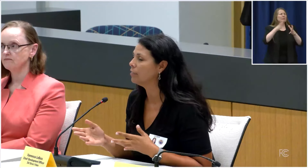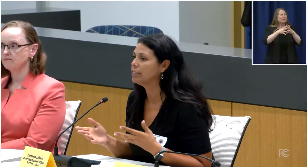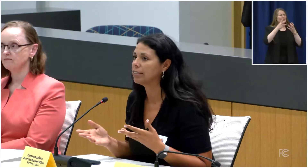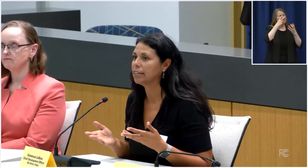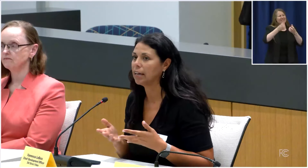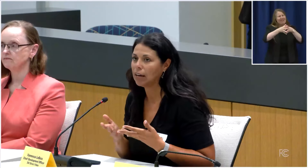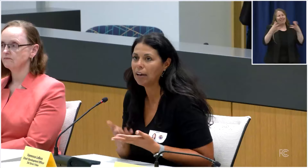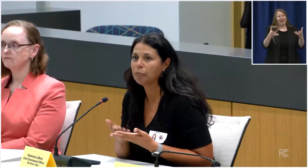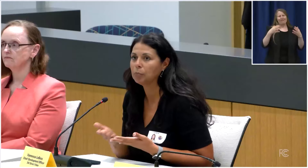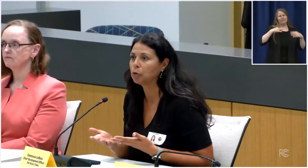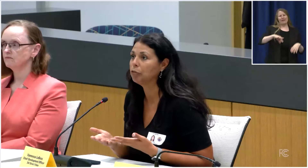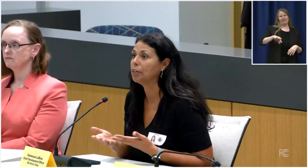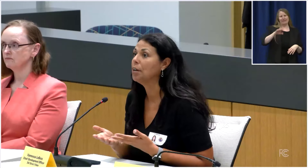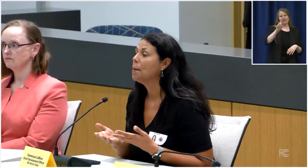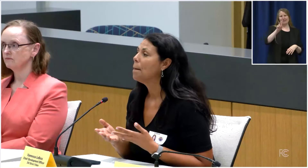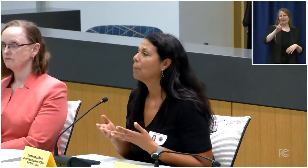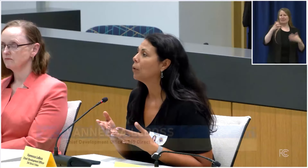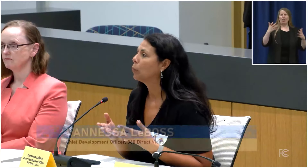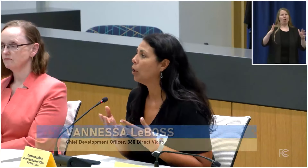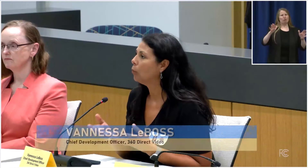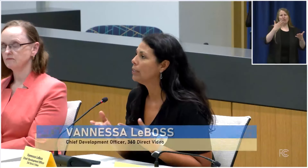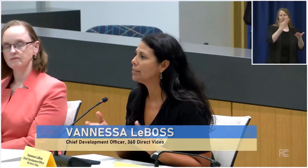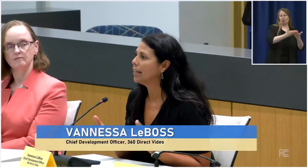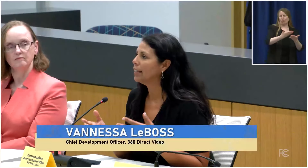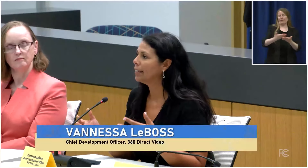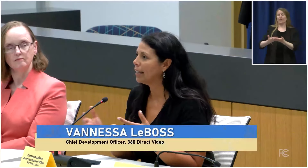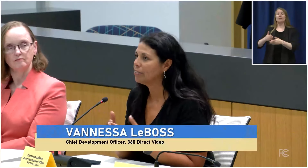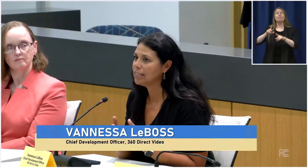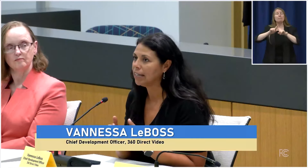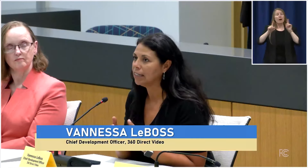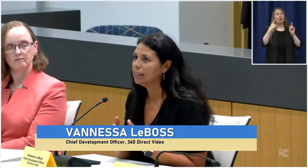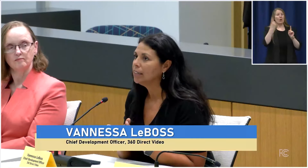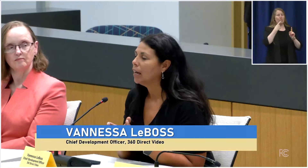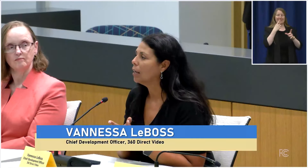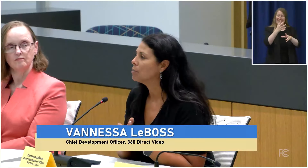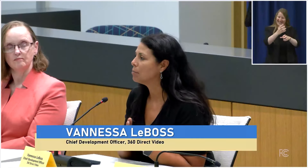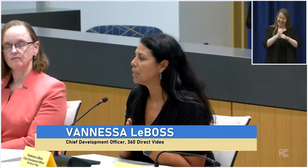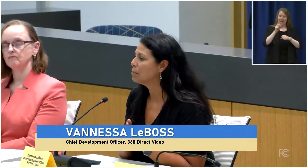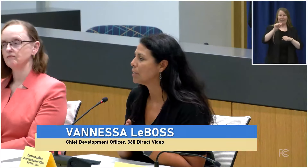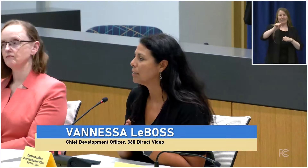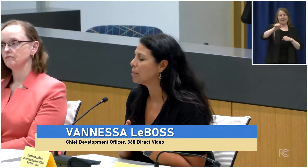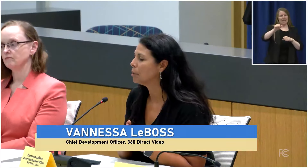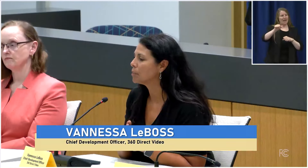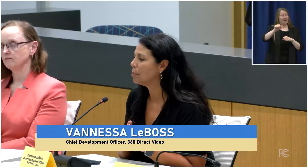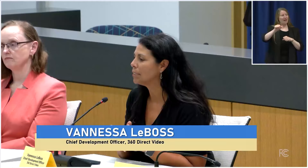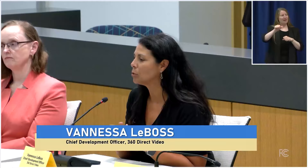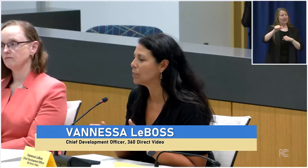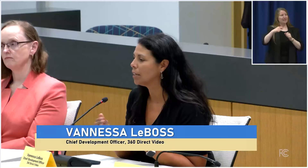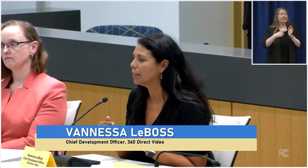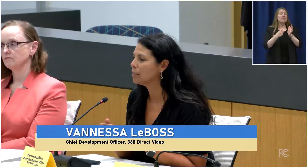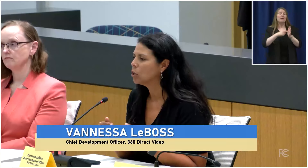WE SEE THE ABILITY TO CREATE JOBS FOR THE DEAF COMMUNITY. WE SEE A LOT OF BENEFITS TO